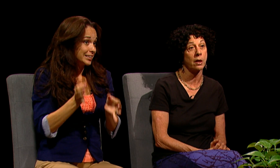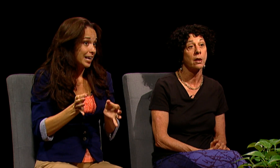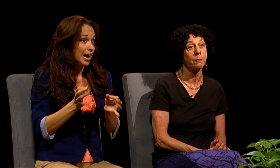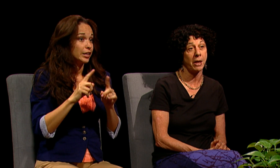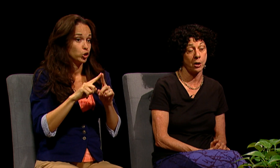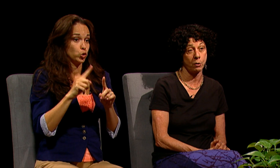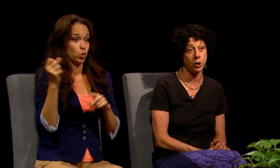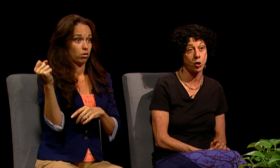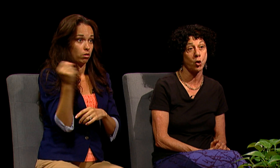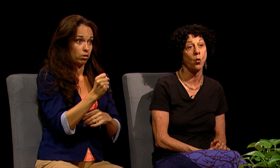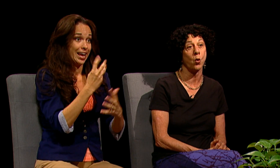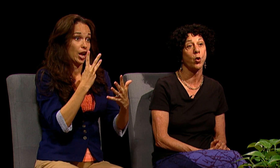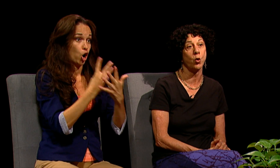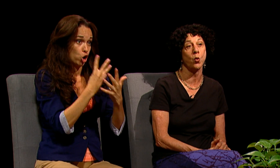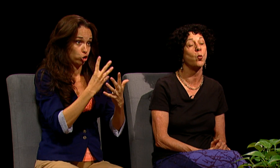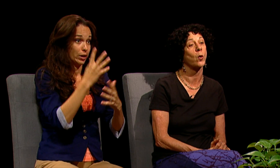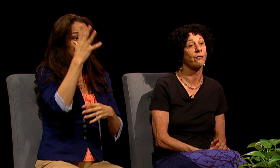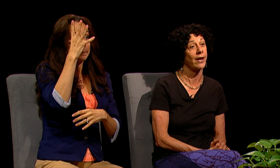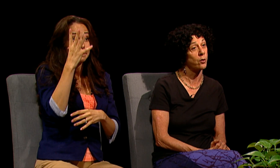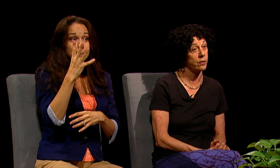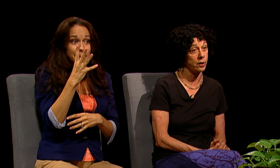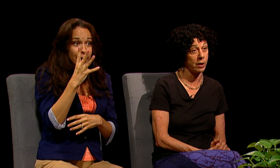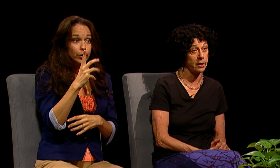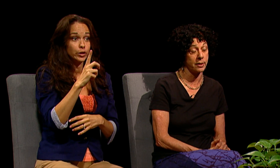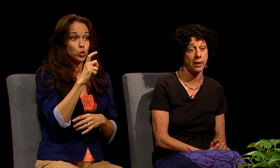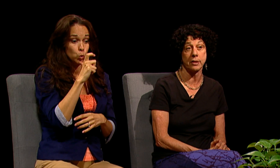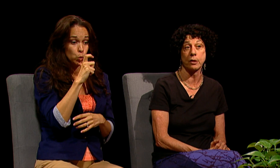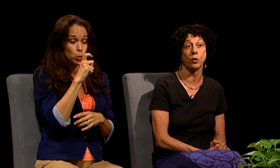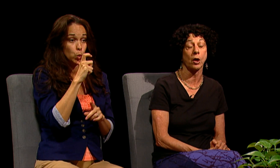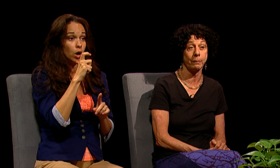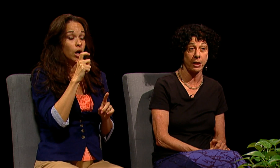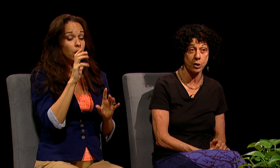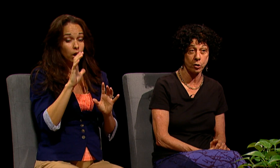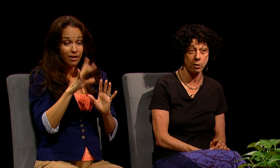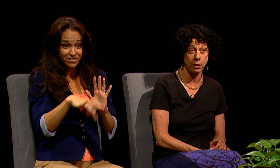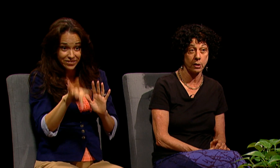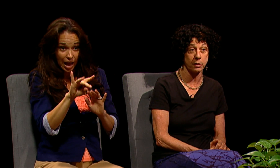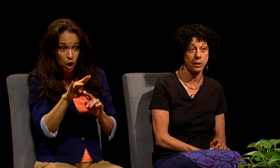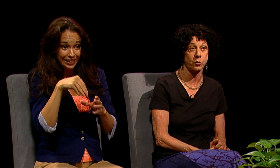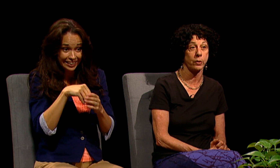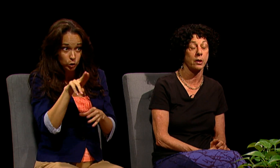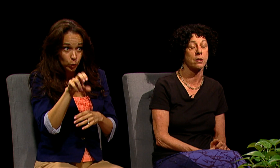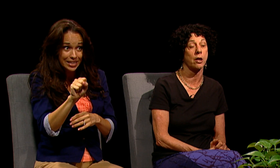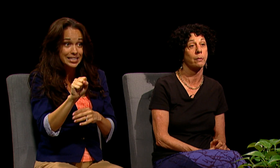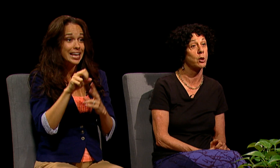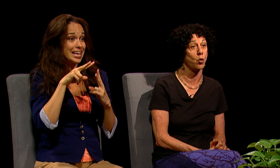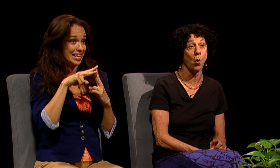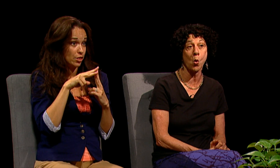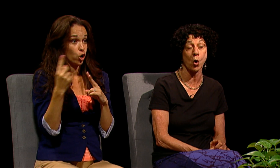PARENTS WHO WERE FOUND IN THE UNITED STATES, EITHER COMING IN TO THE UNITED STATES WITHOUT DOCUMENTS